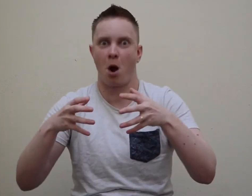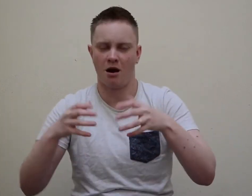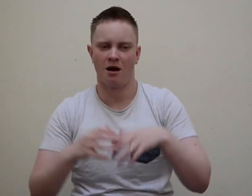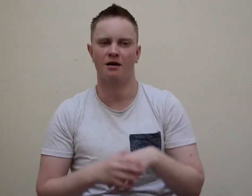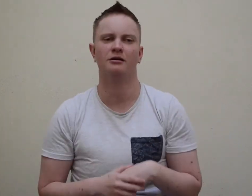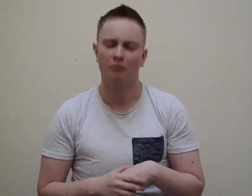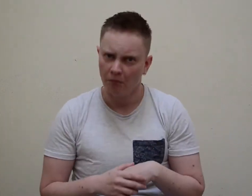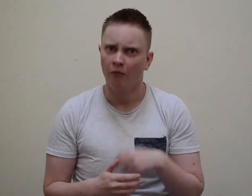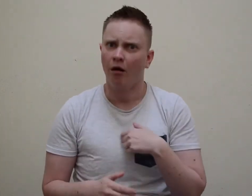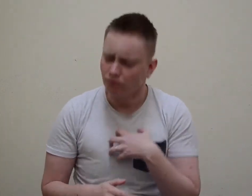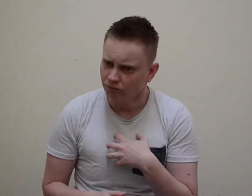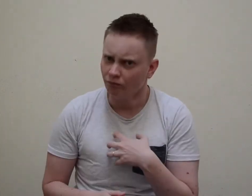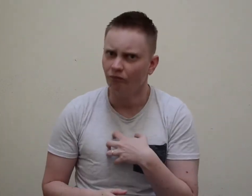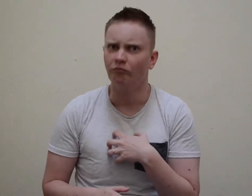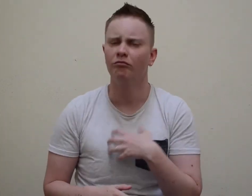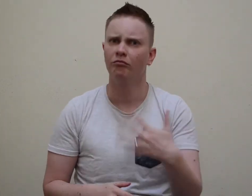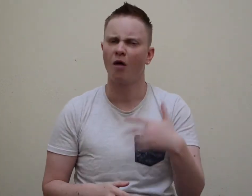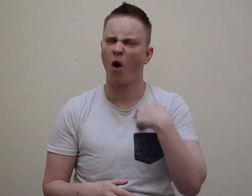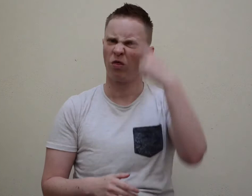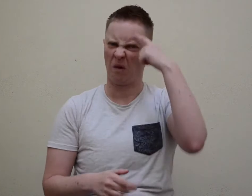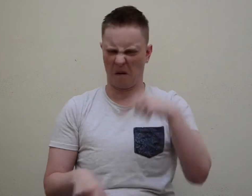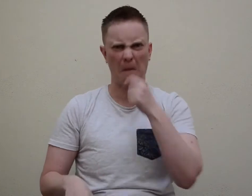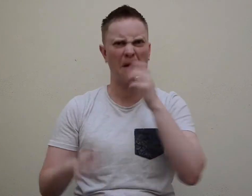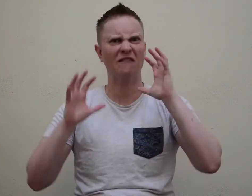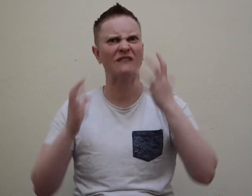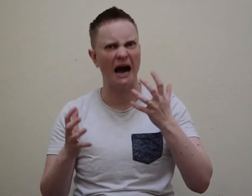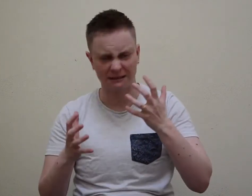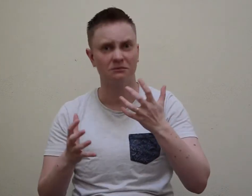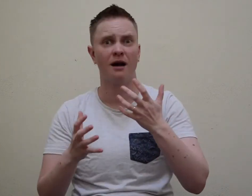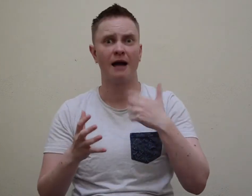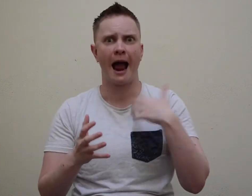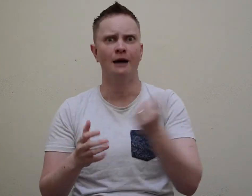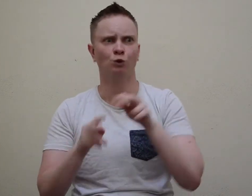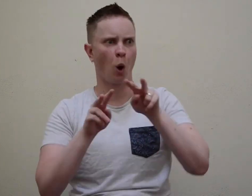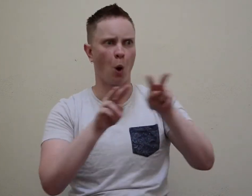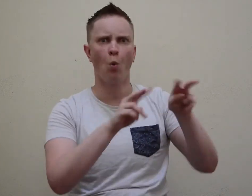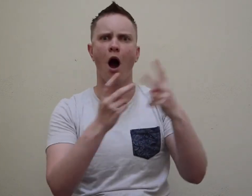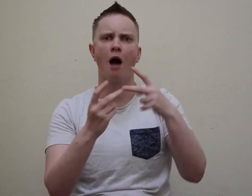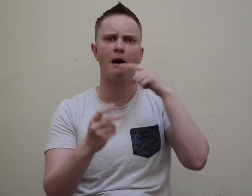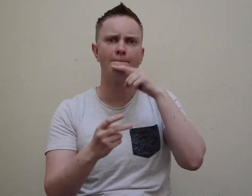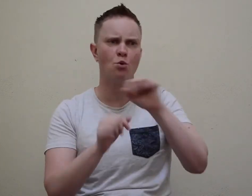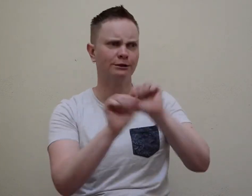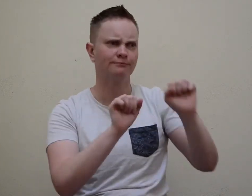So they bumped up and I was like, huh, I thought you know, I'm getting a bit fat and then looking around